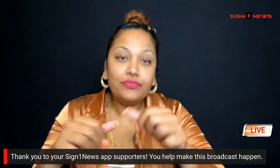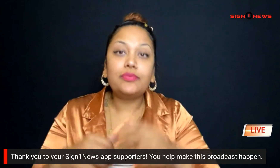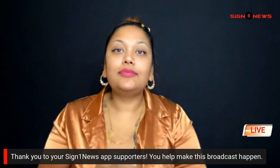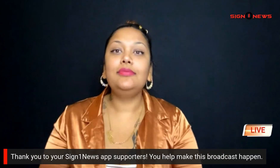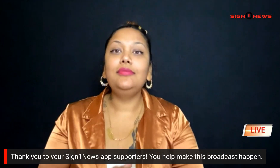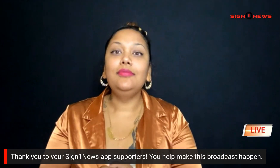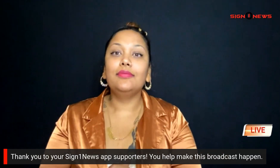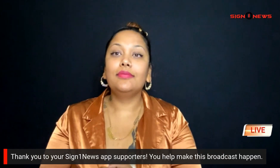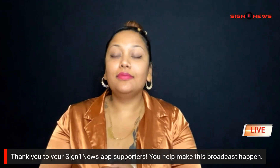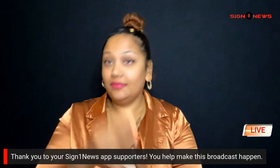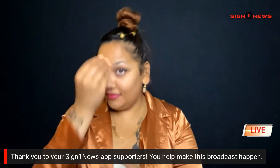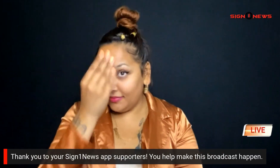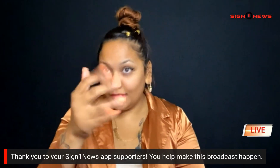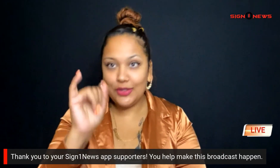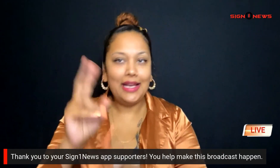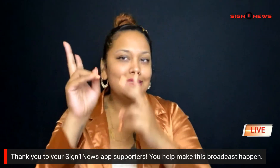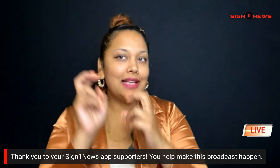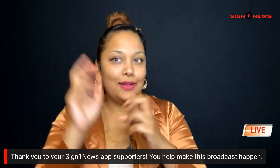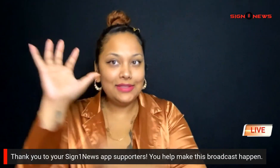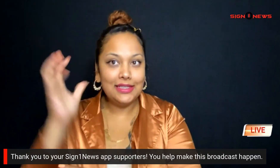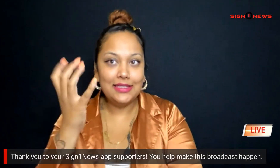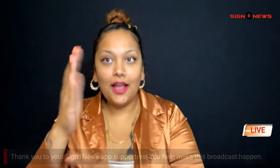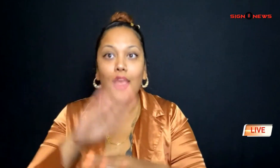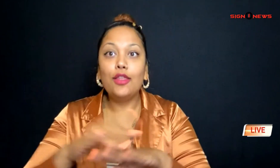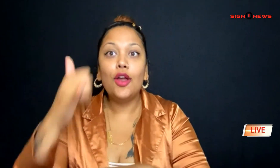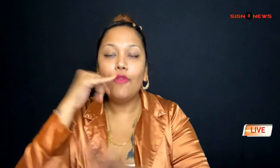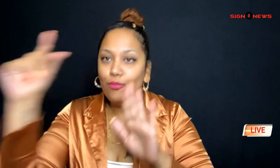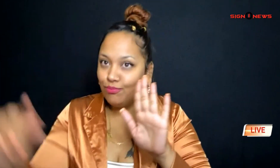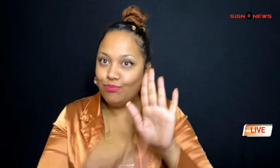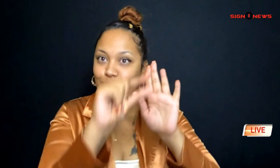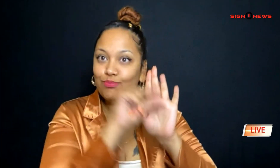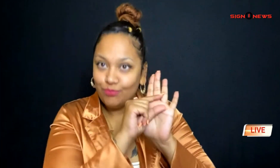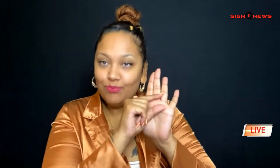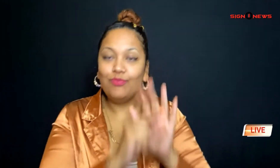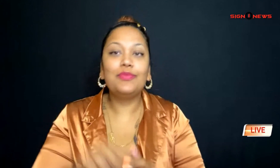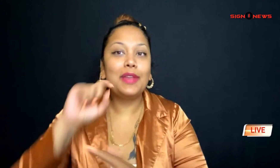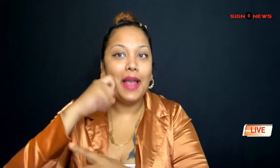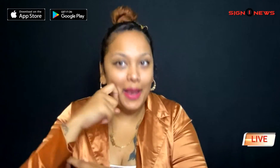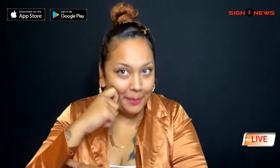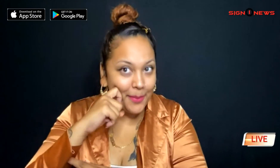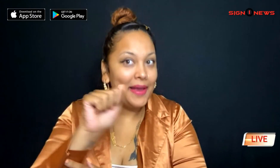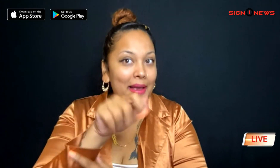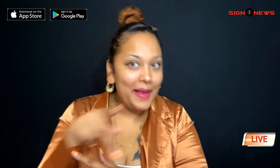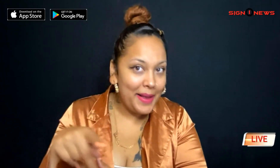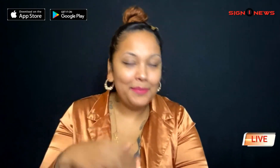happen you can download the Sign1News app by heading to the app store or Google play